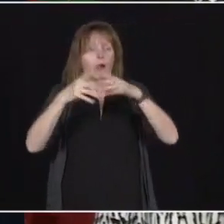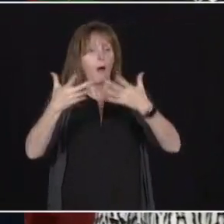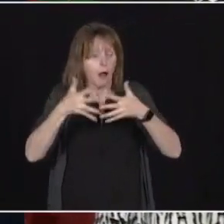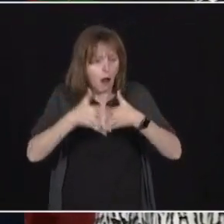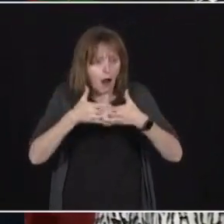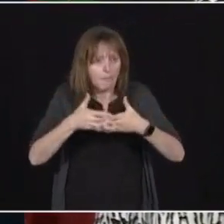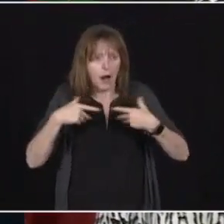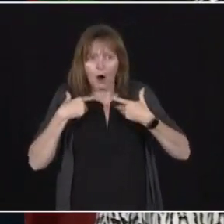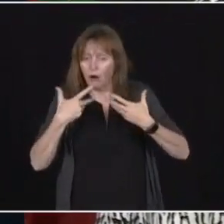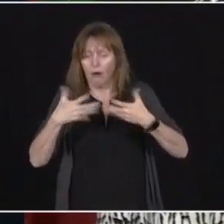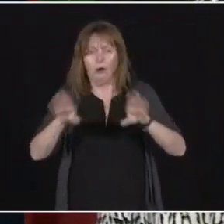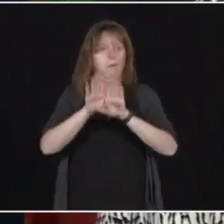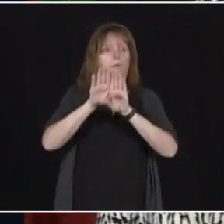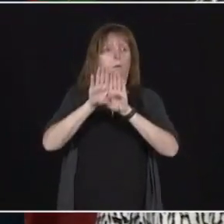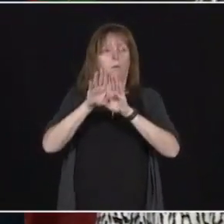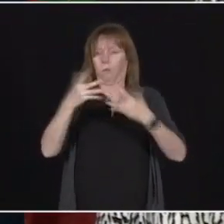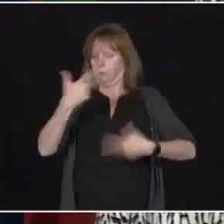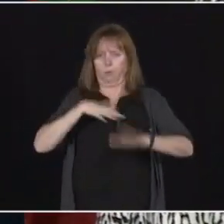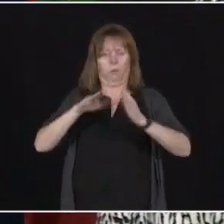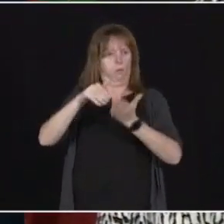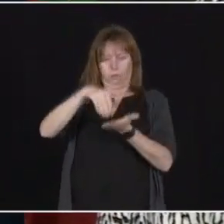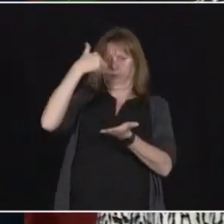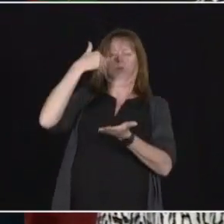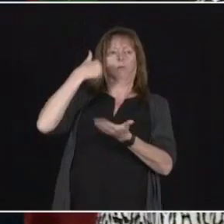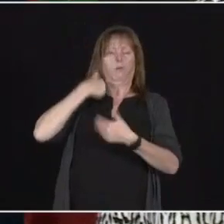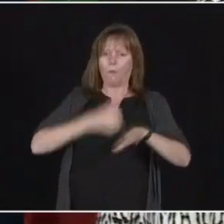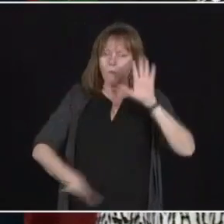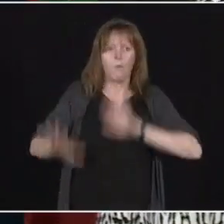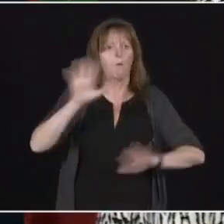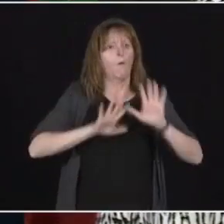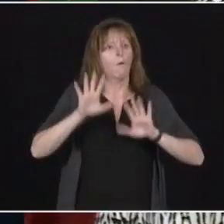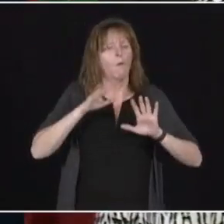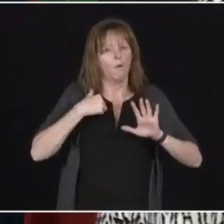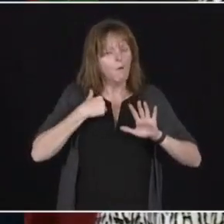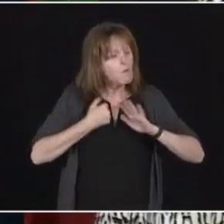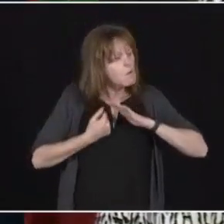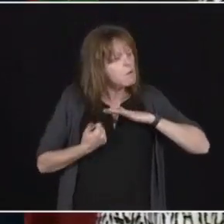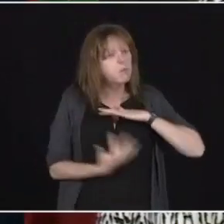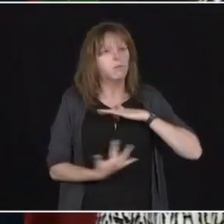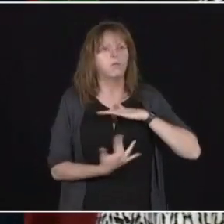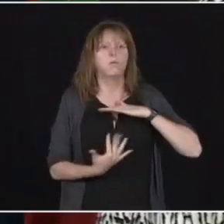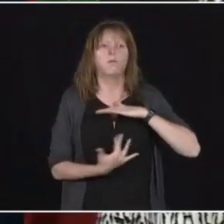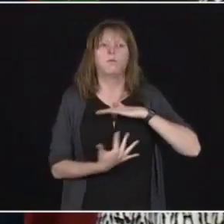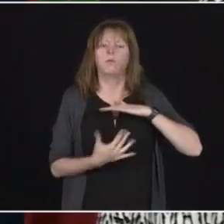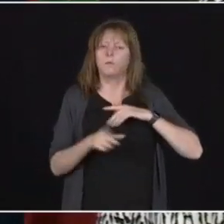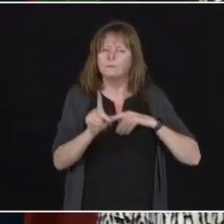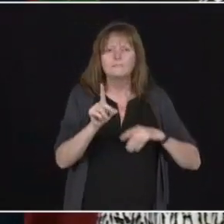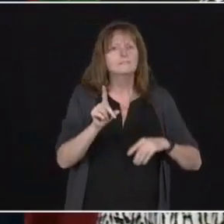Relying on the United States, that close the door on us, which still, just really irks me. That they would do that